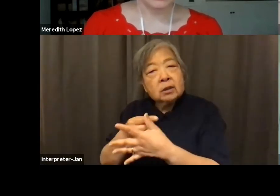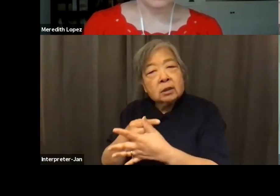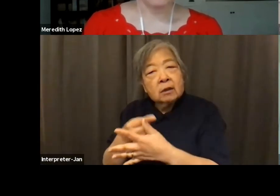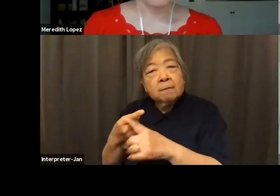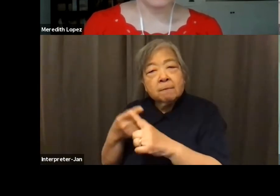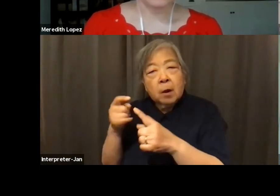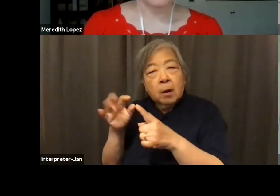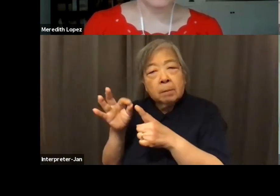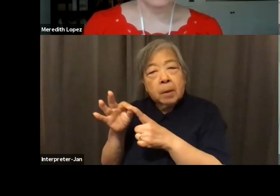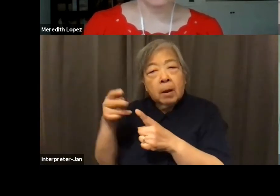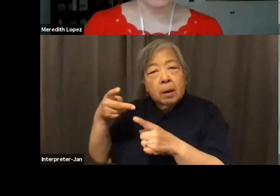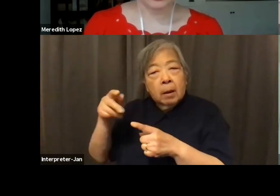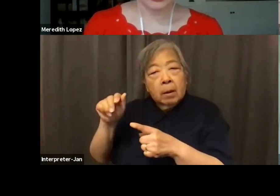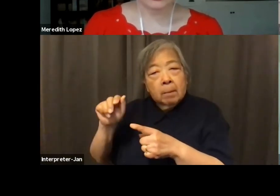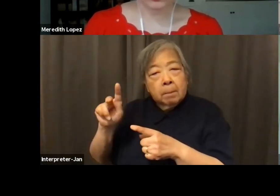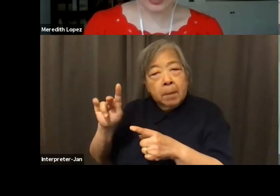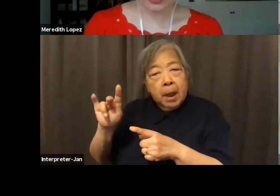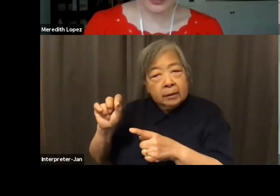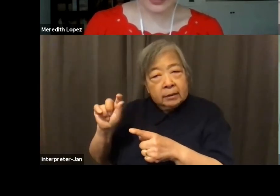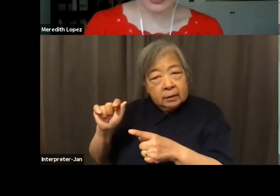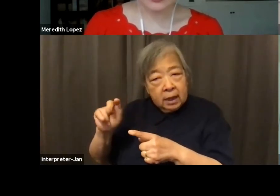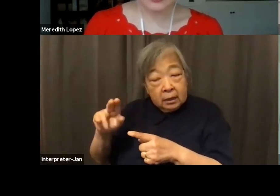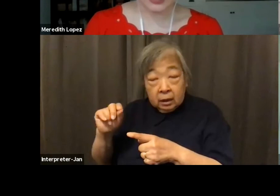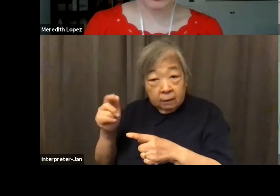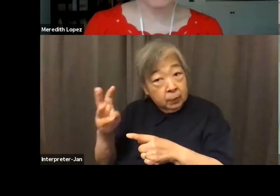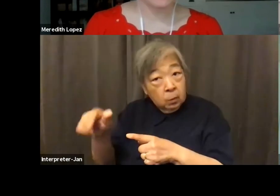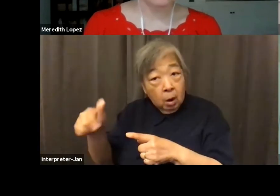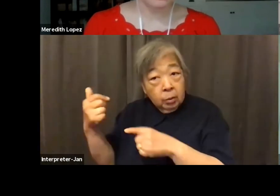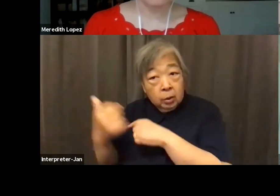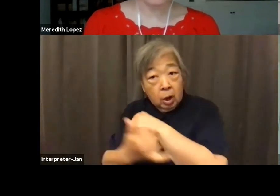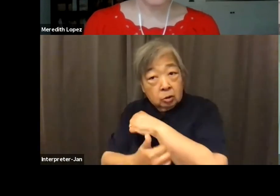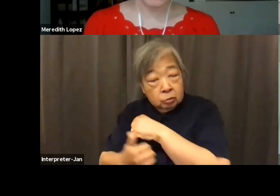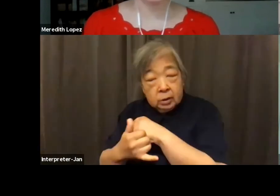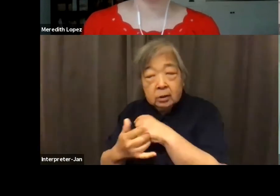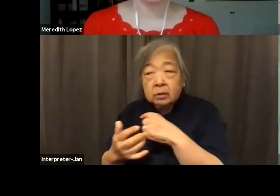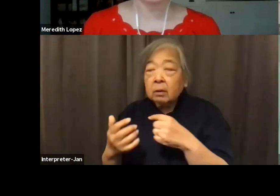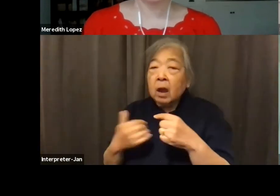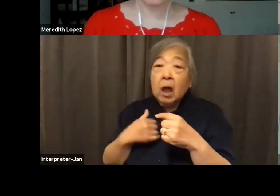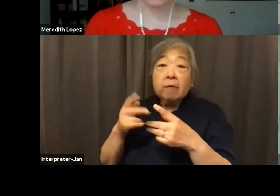a few other countries in the region, as well as professional level exchanges like the Mandela